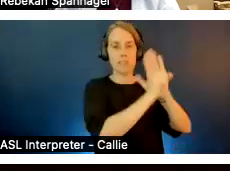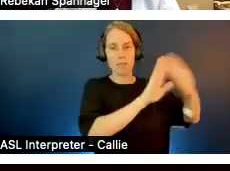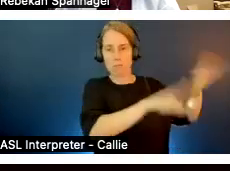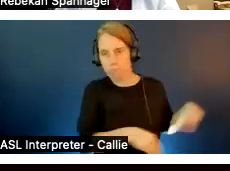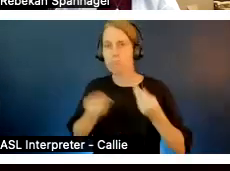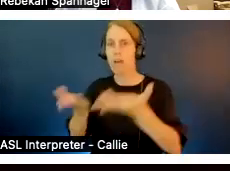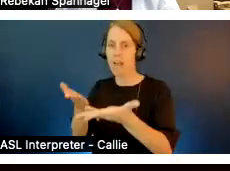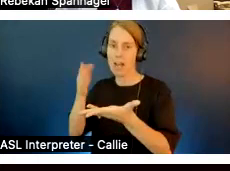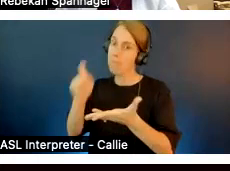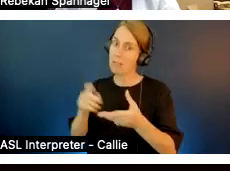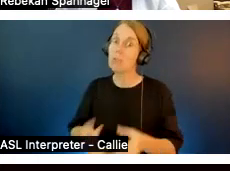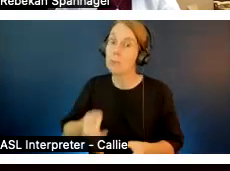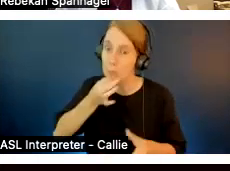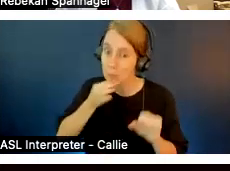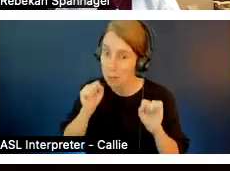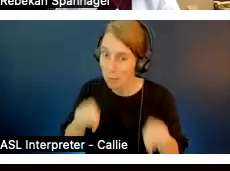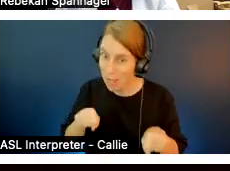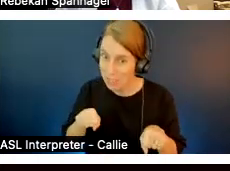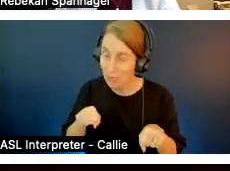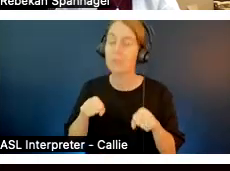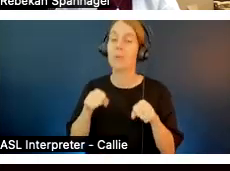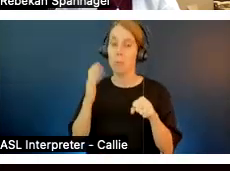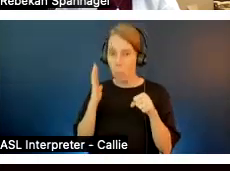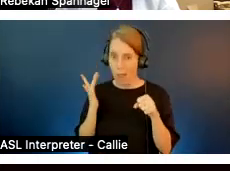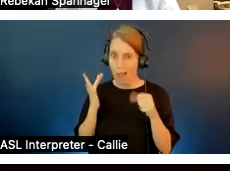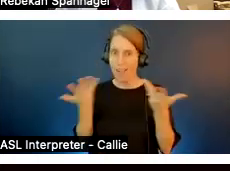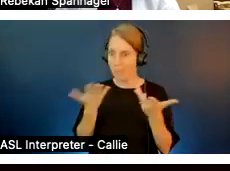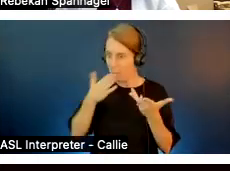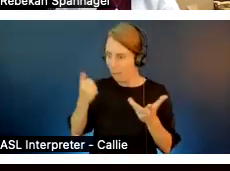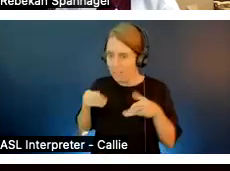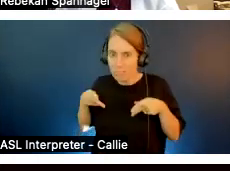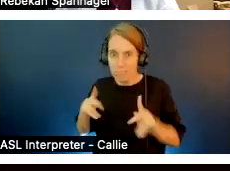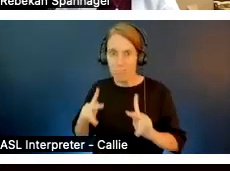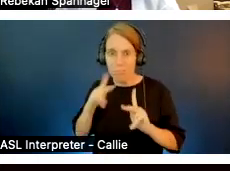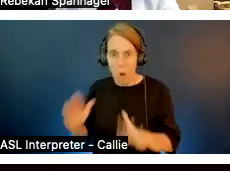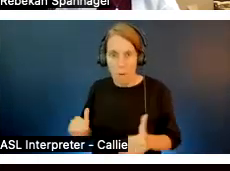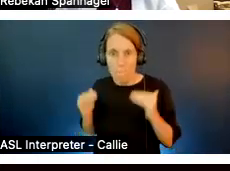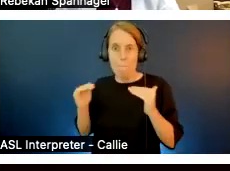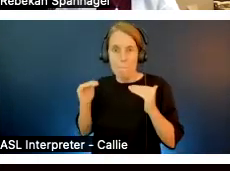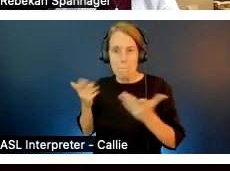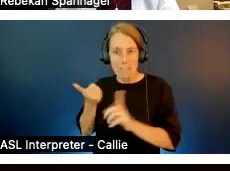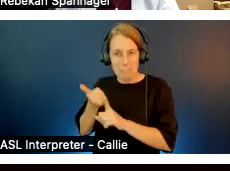as soon as possible to give them the best chance for improvement or to live the most independent